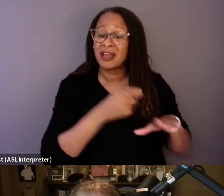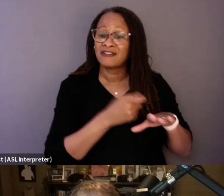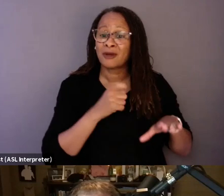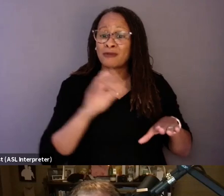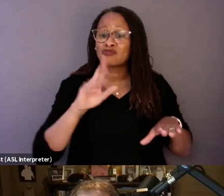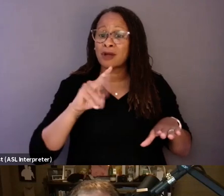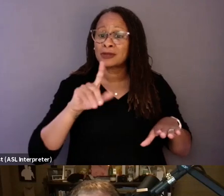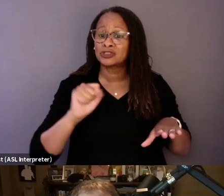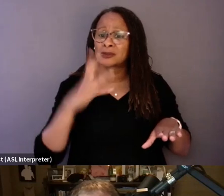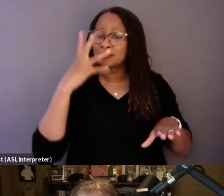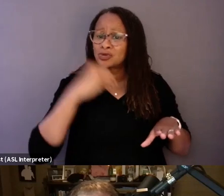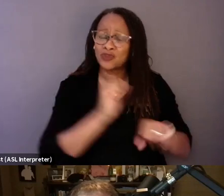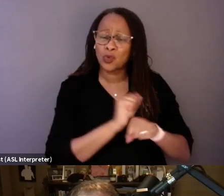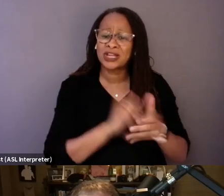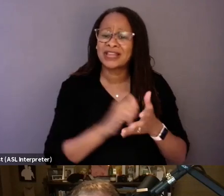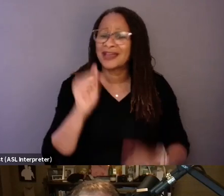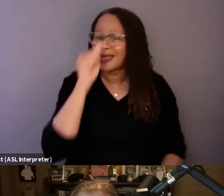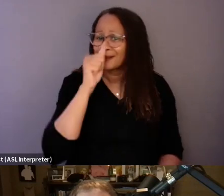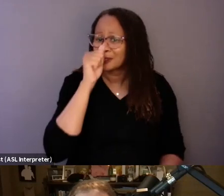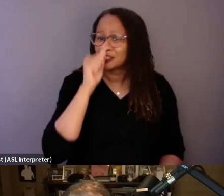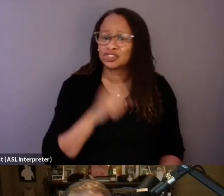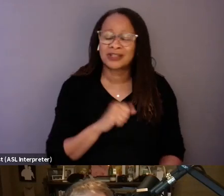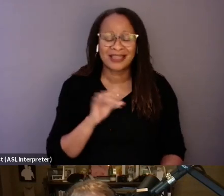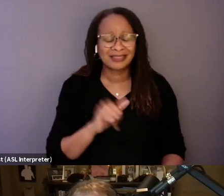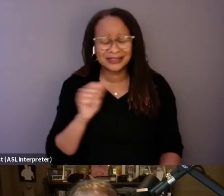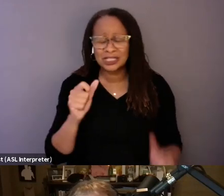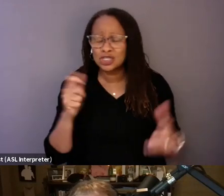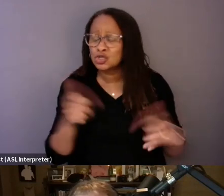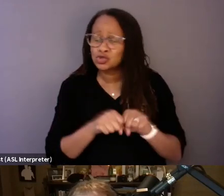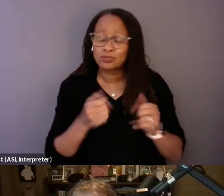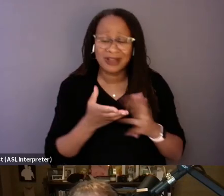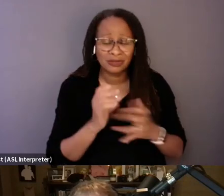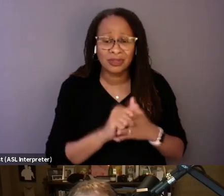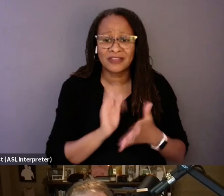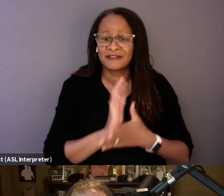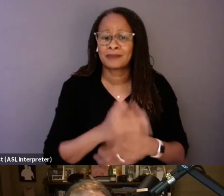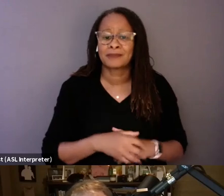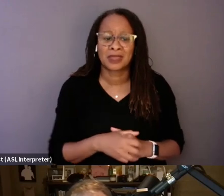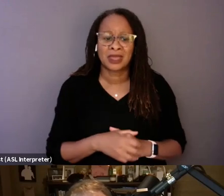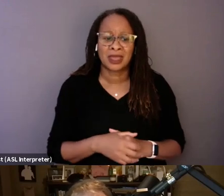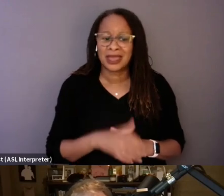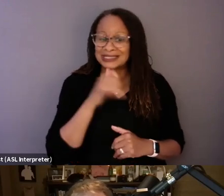in the animation was a major breakthrough in the film. It wasn't like we were struggling,